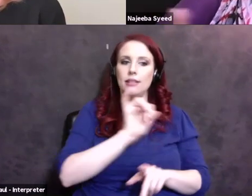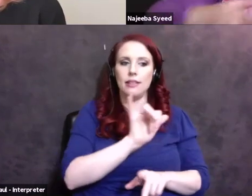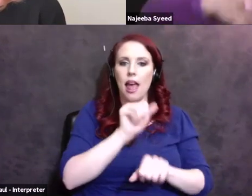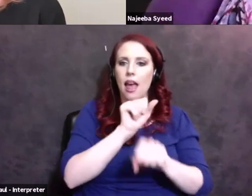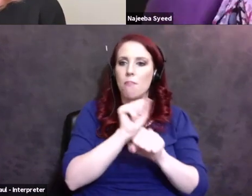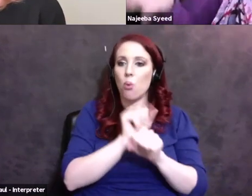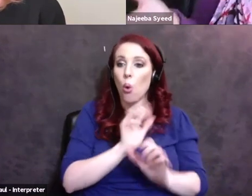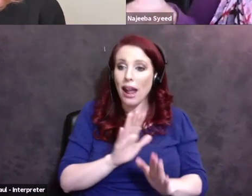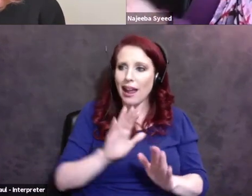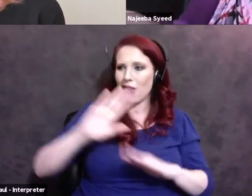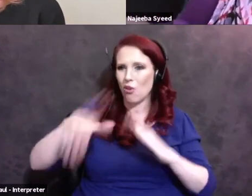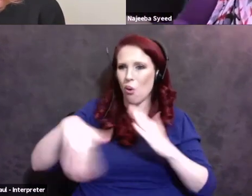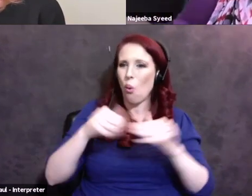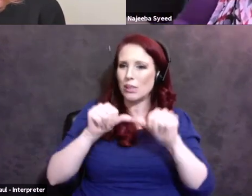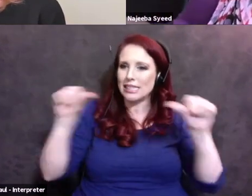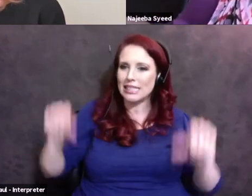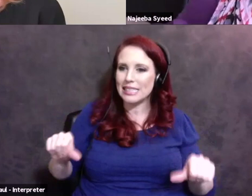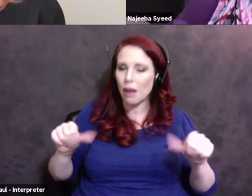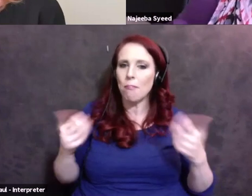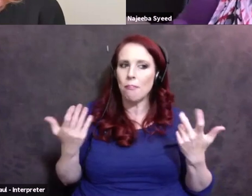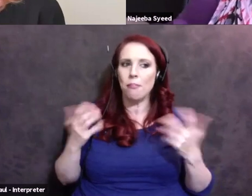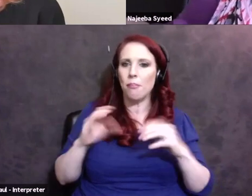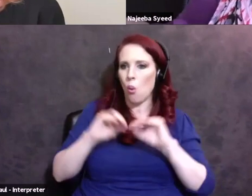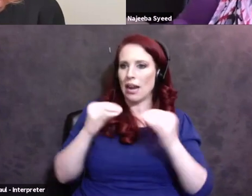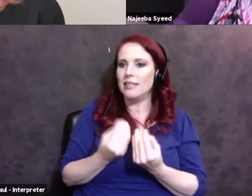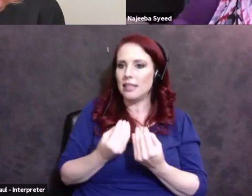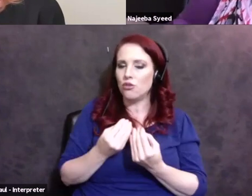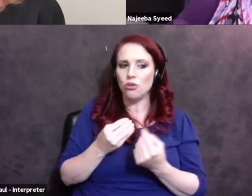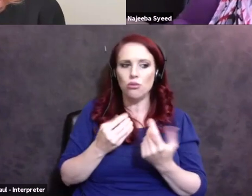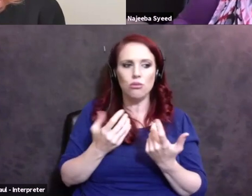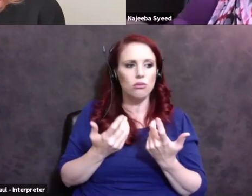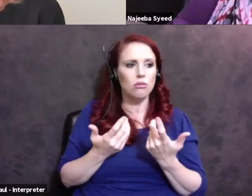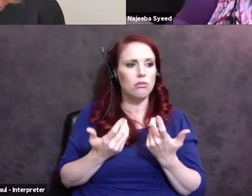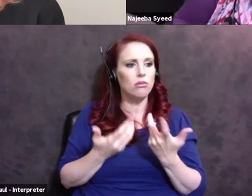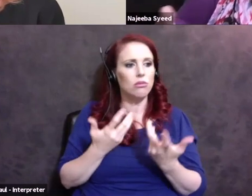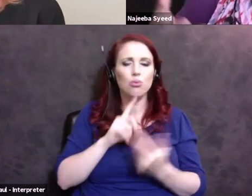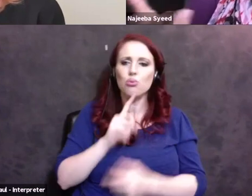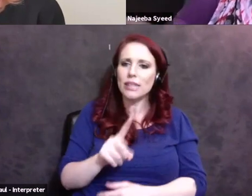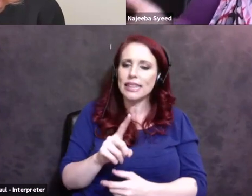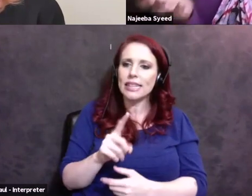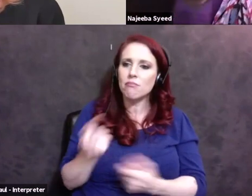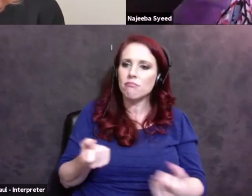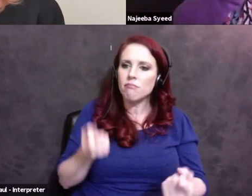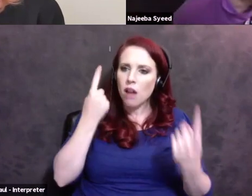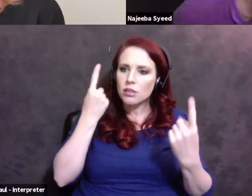whole system of an organization to really understand that this person is not asking